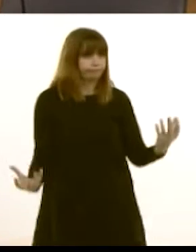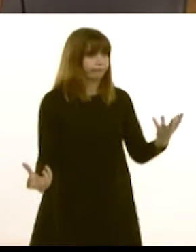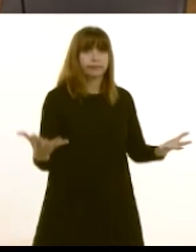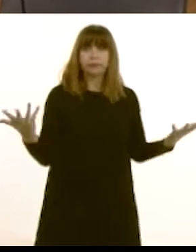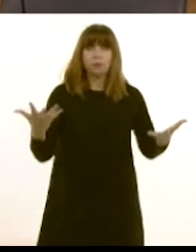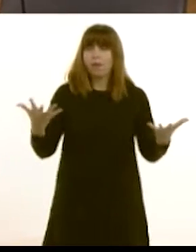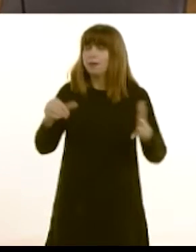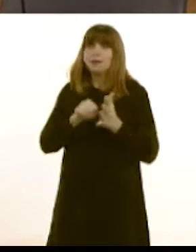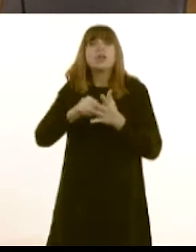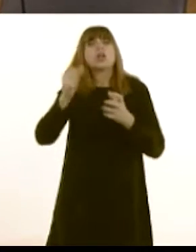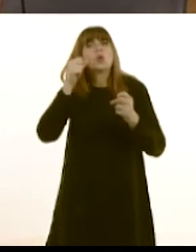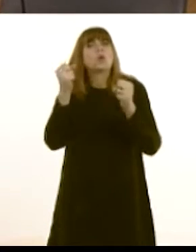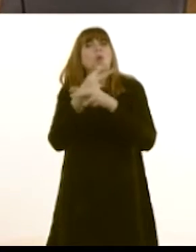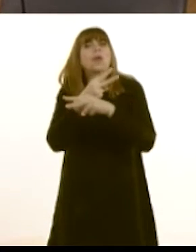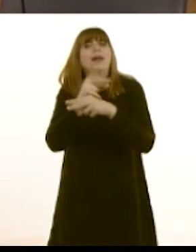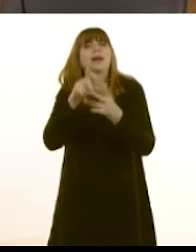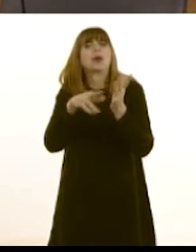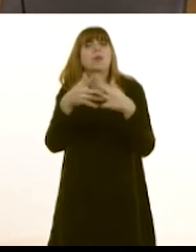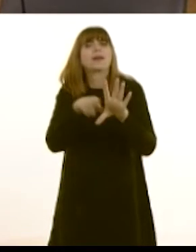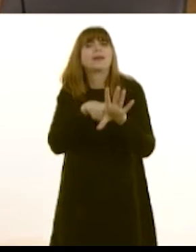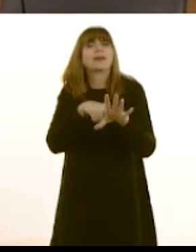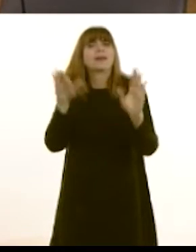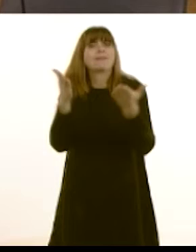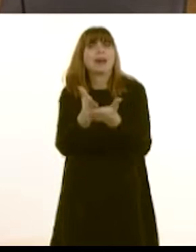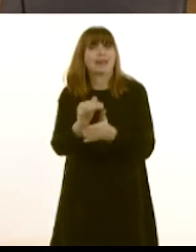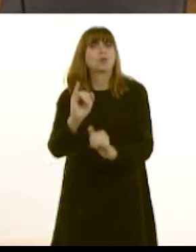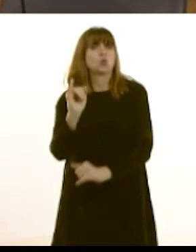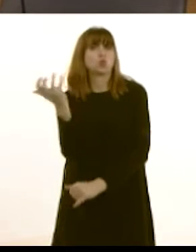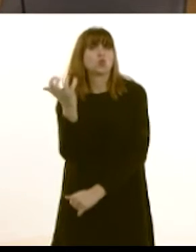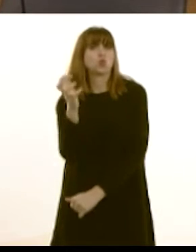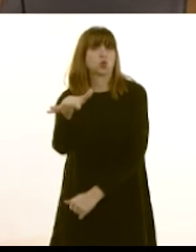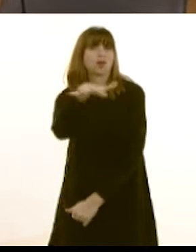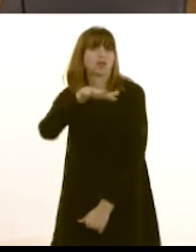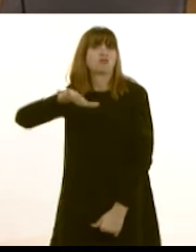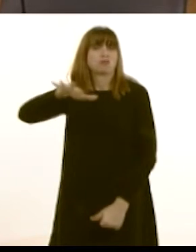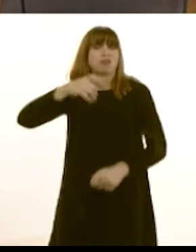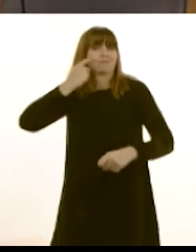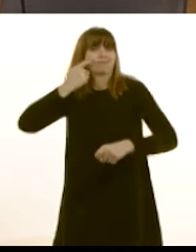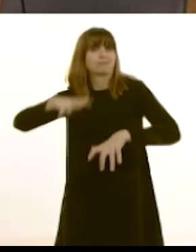The Conwy valley is one such example, but NRW will need to examine very carefully, as